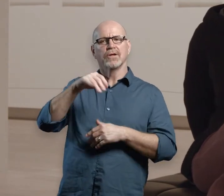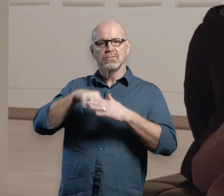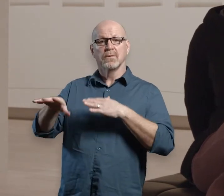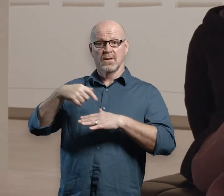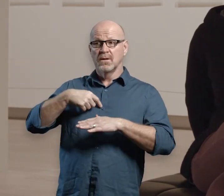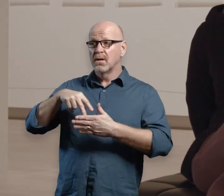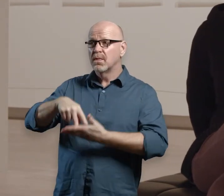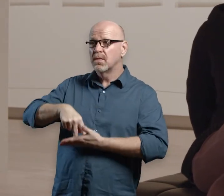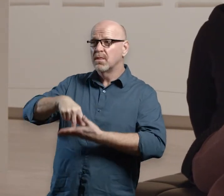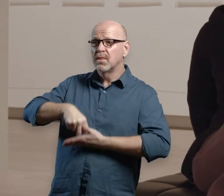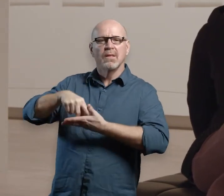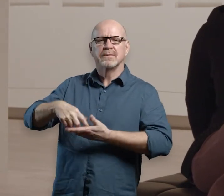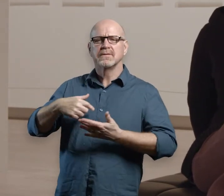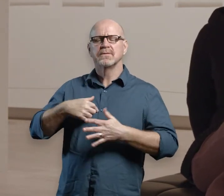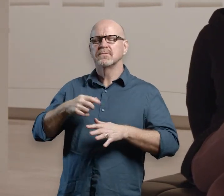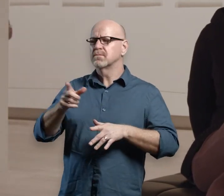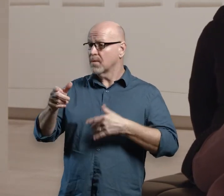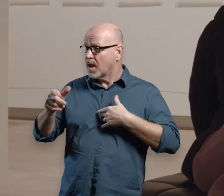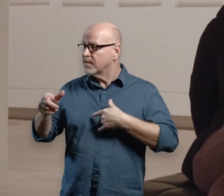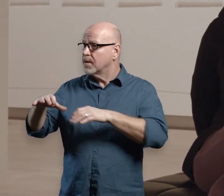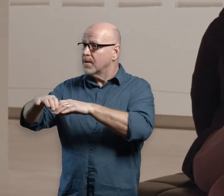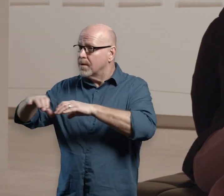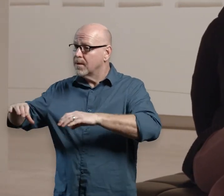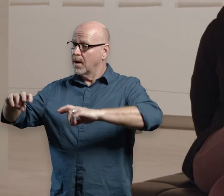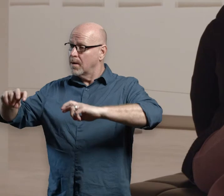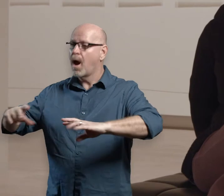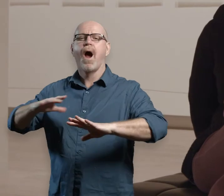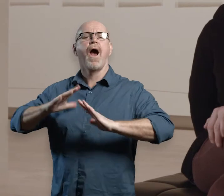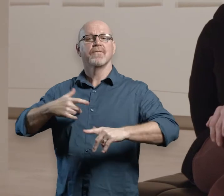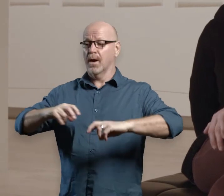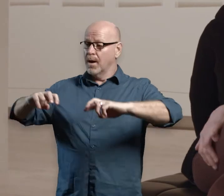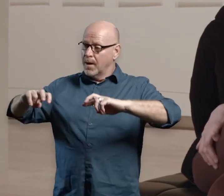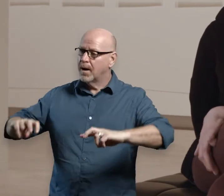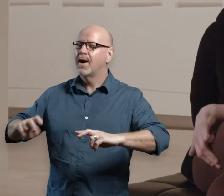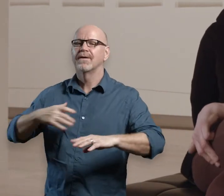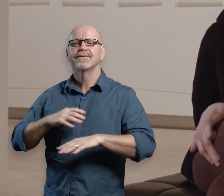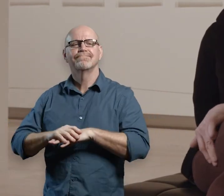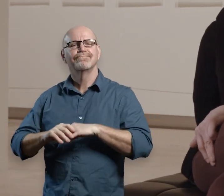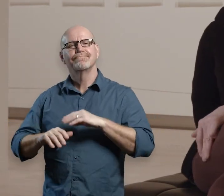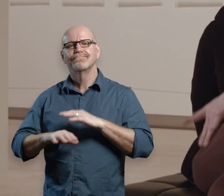benches around and then I feel welcomed in a gallery in a different kind of way, if I